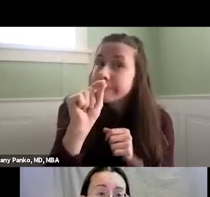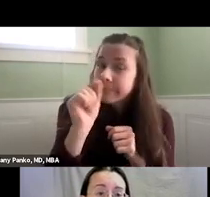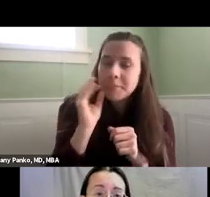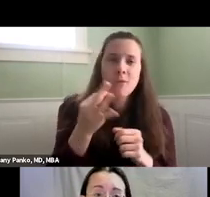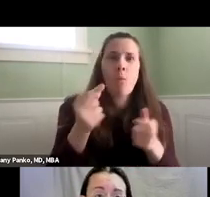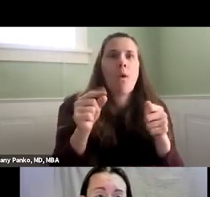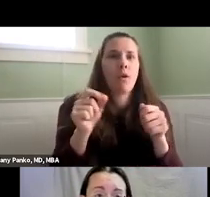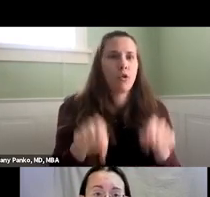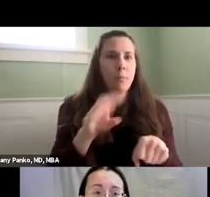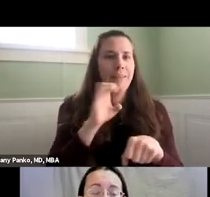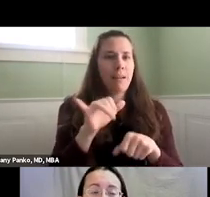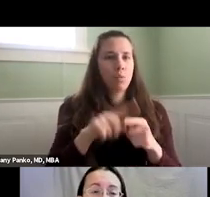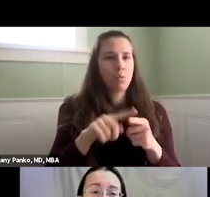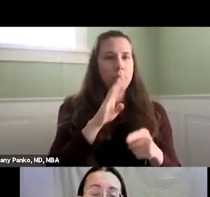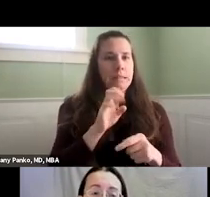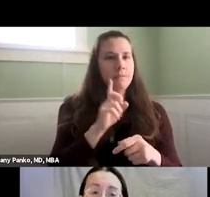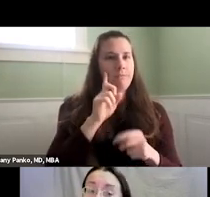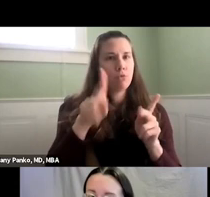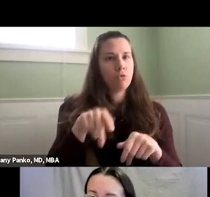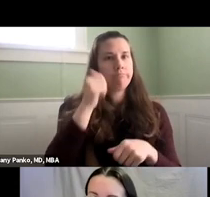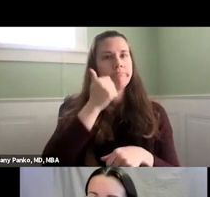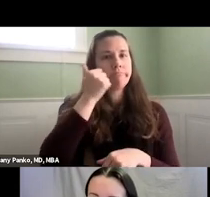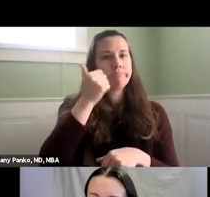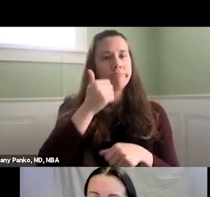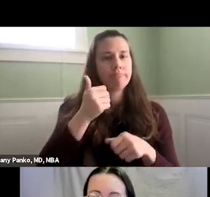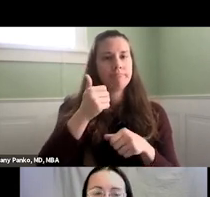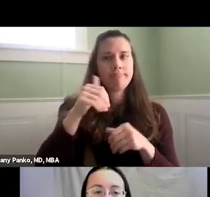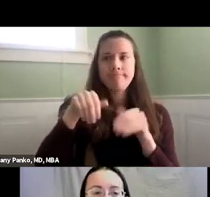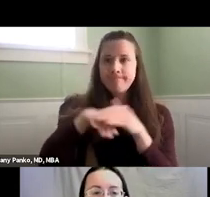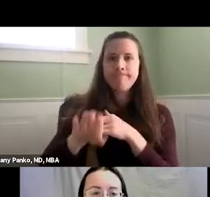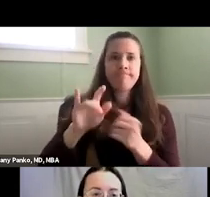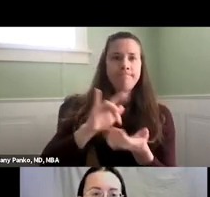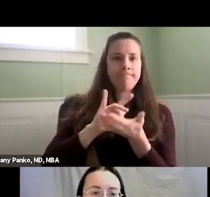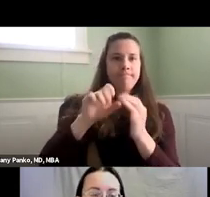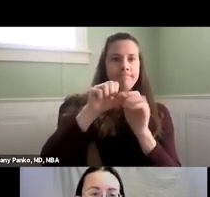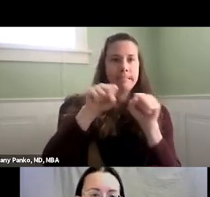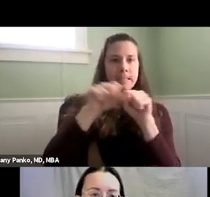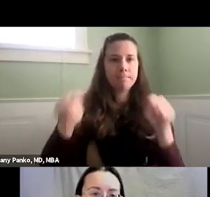for the very first time, of just a very small experience, of what it is like to be a person